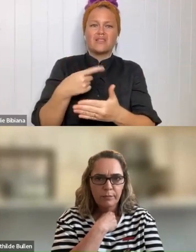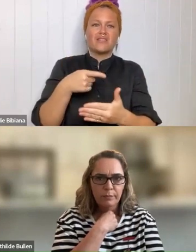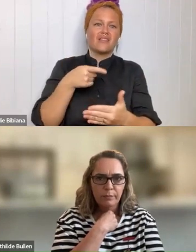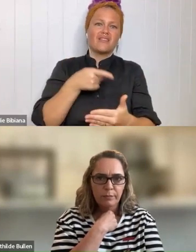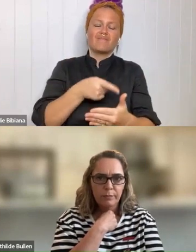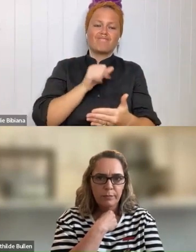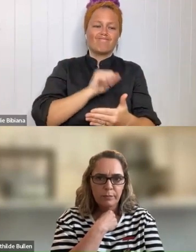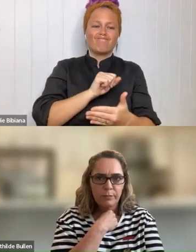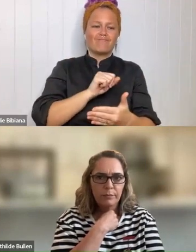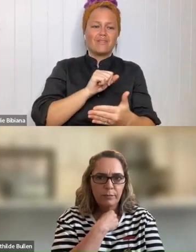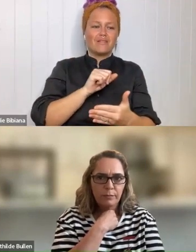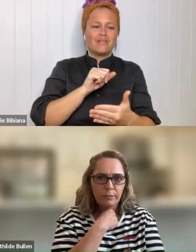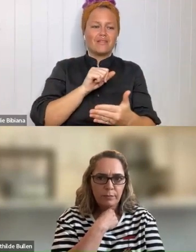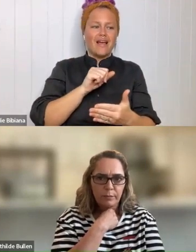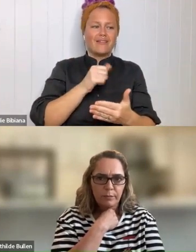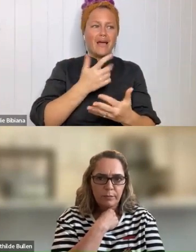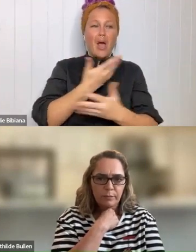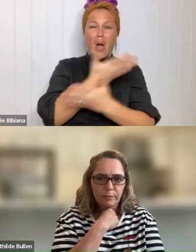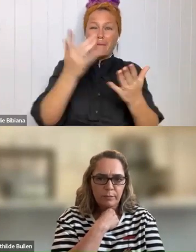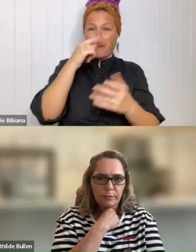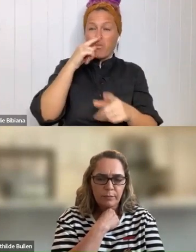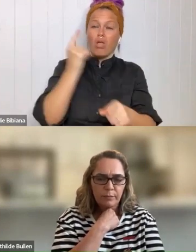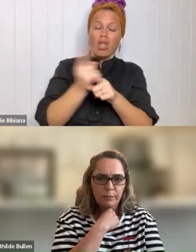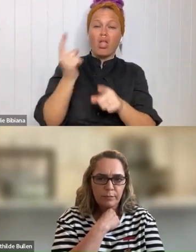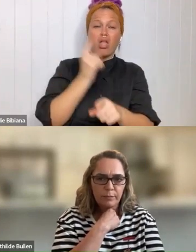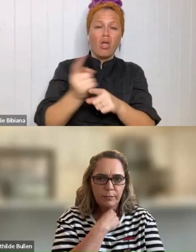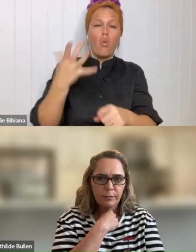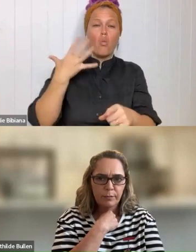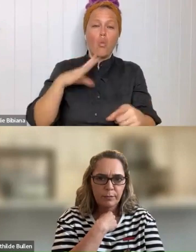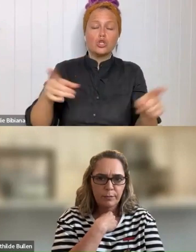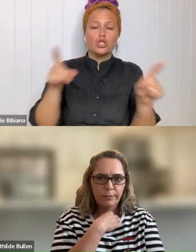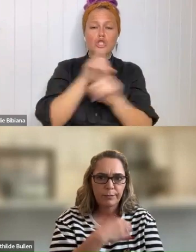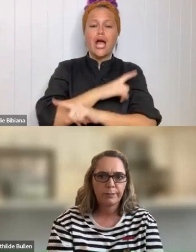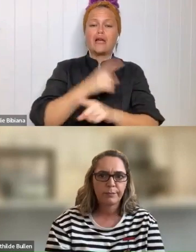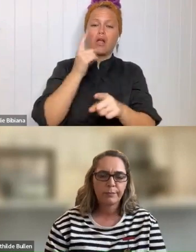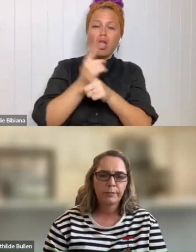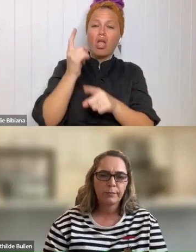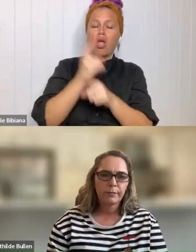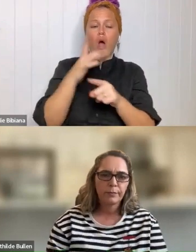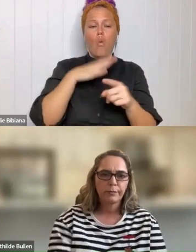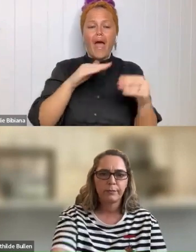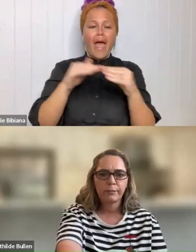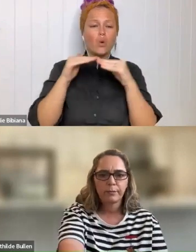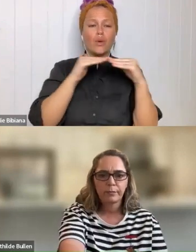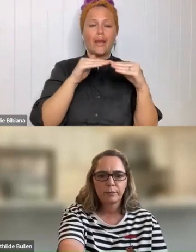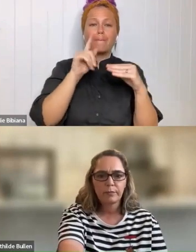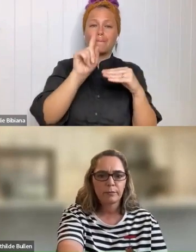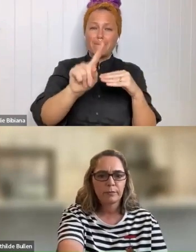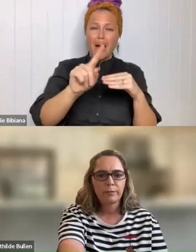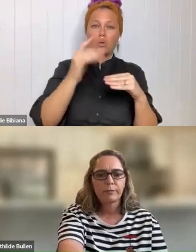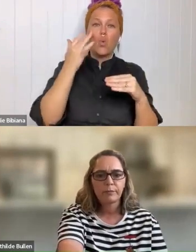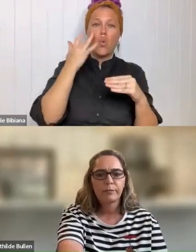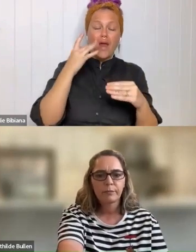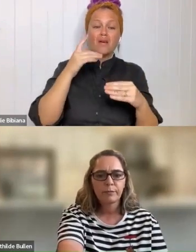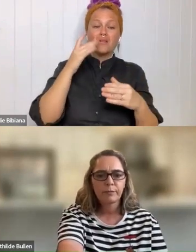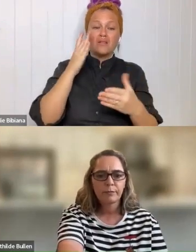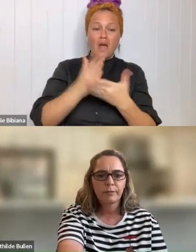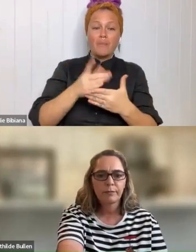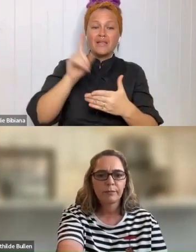really wanting change and really wanting equity. But actually, when you put it into practice, it becomes really hard because